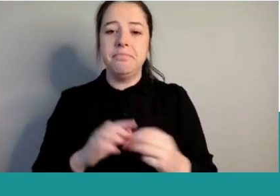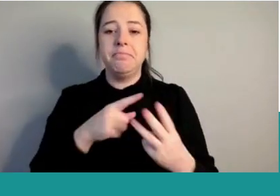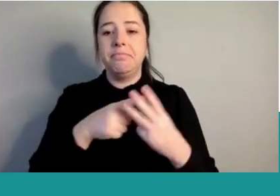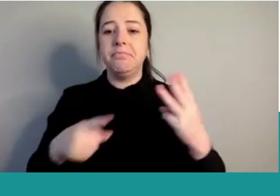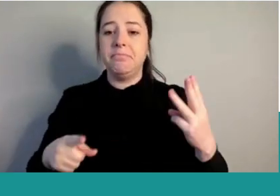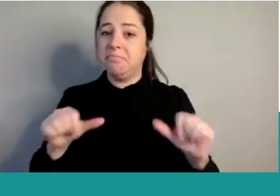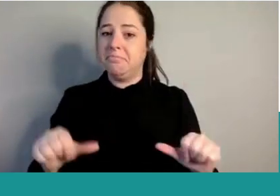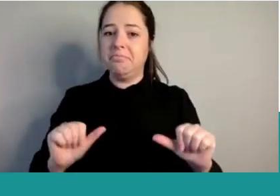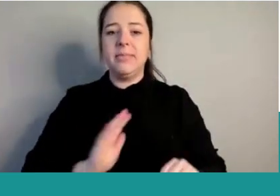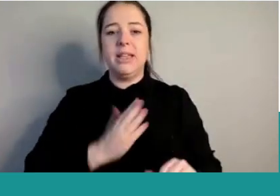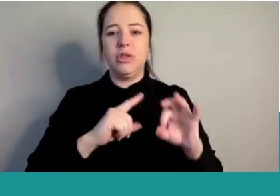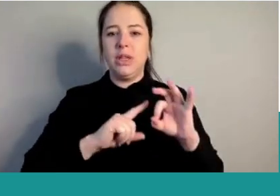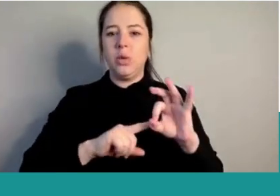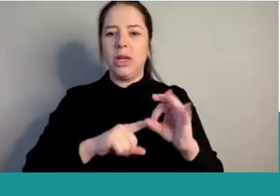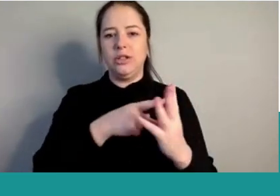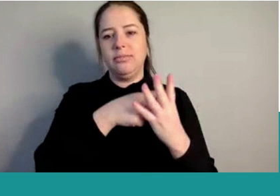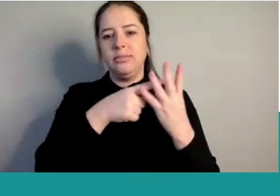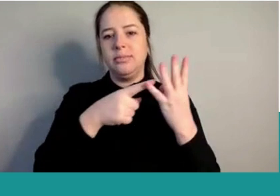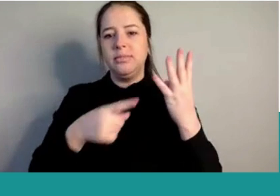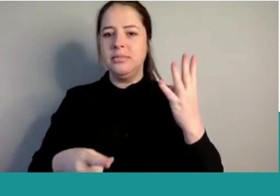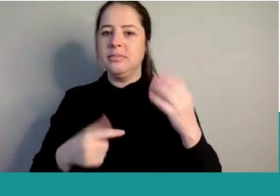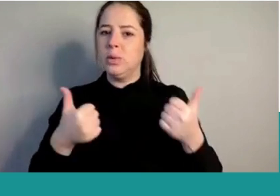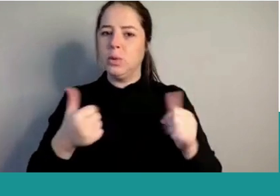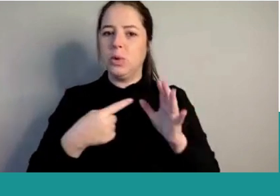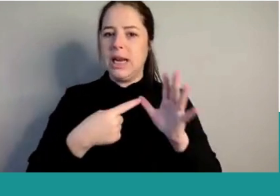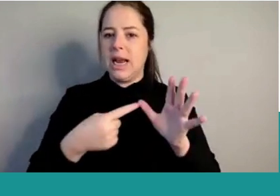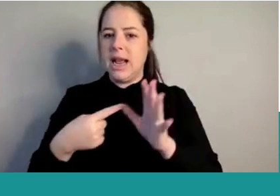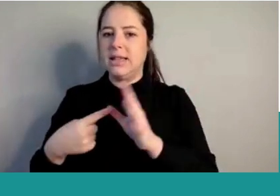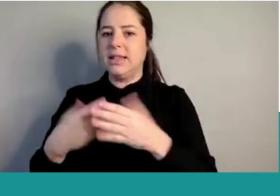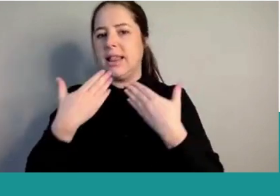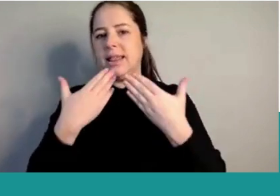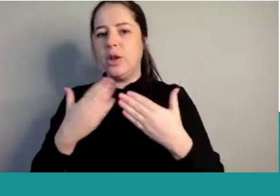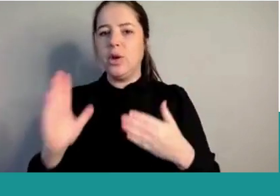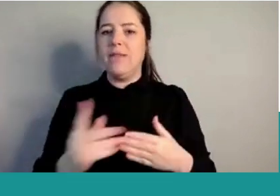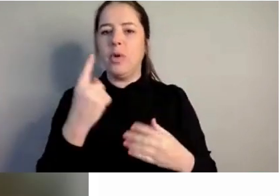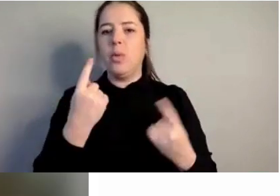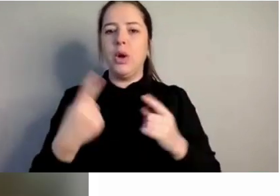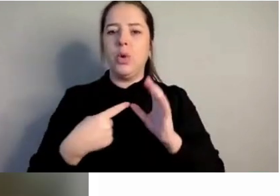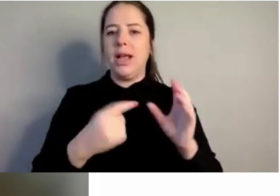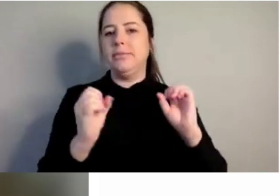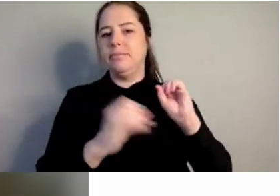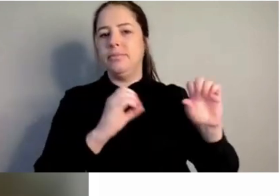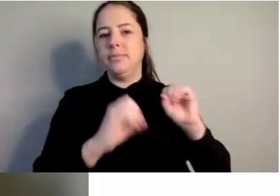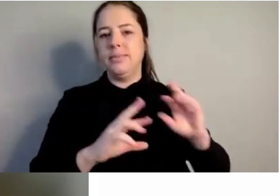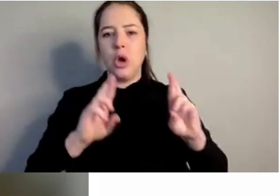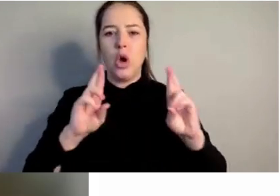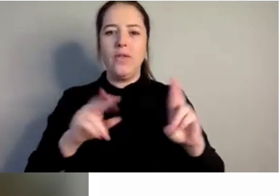Interesting questions and insightful answers. Thank you everyone who played along with that. Hopefully, we'll learn something today.